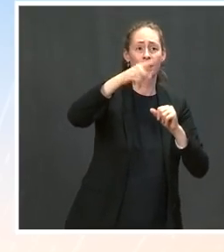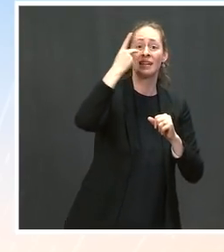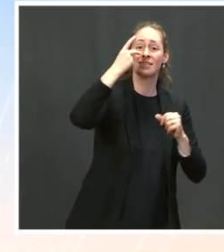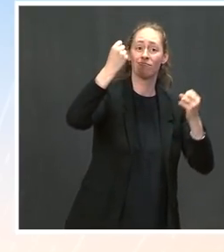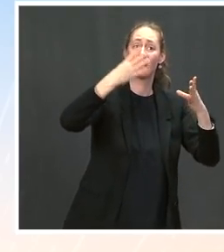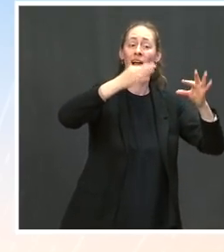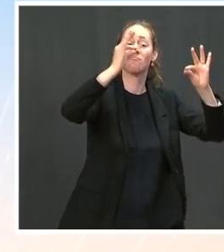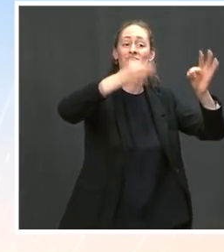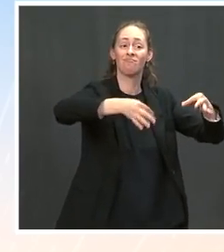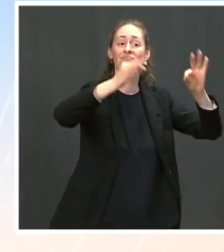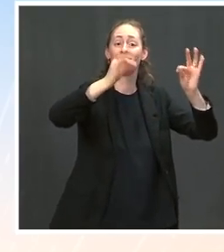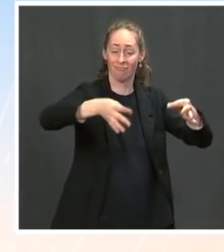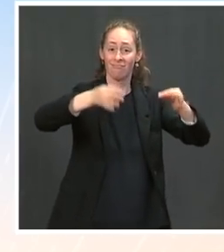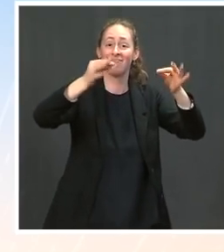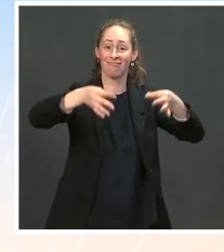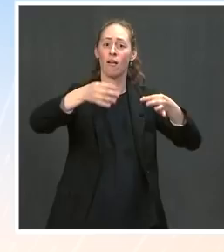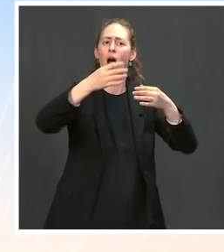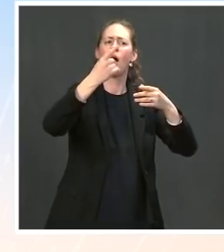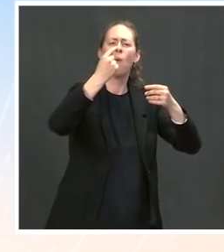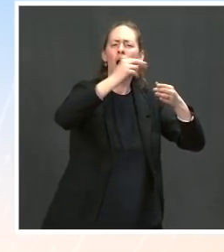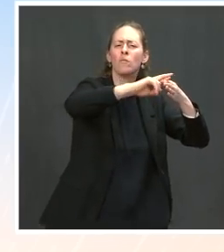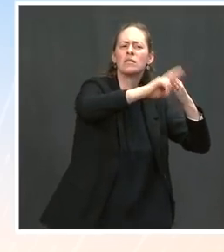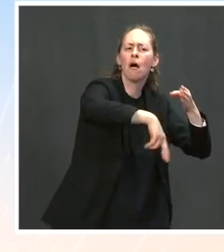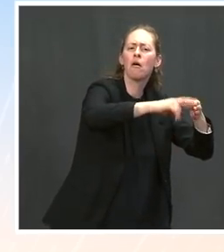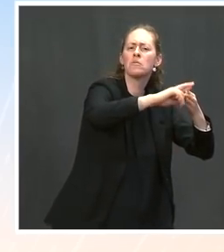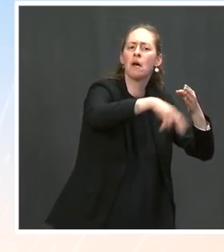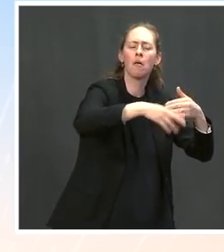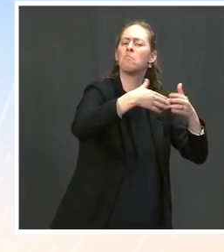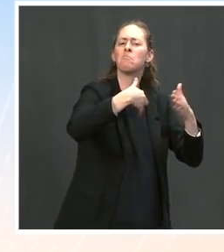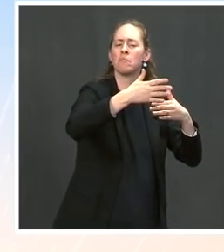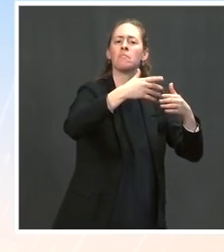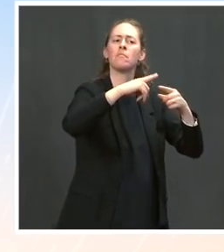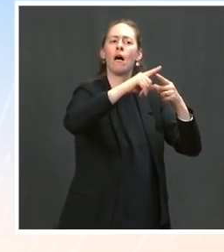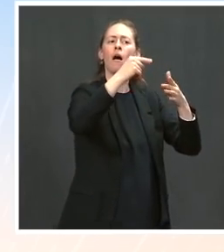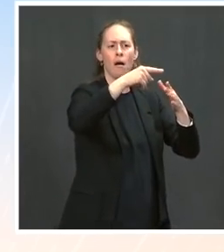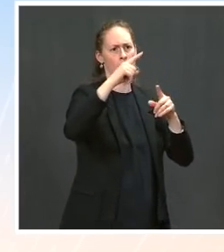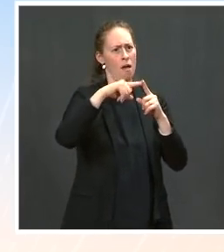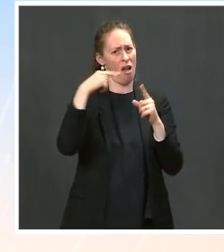I wonder if the White House has a message for people just feeling anxious about what comes after this verdict?